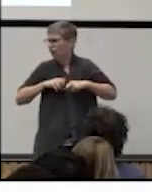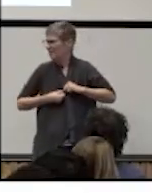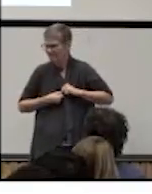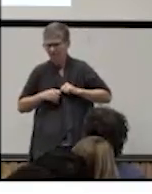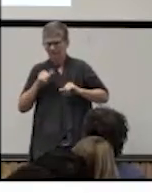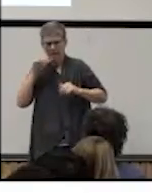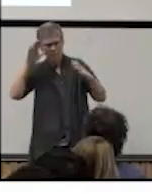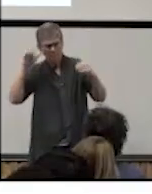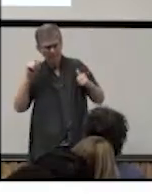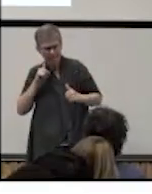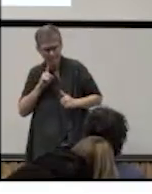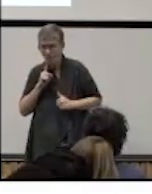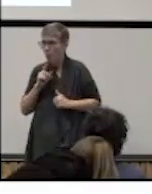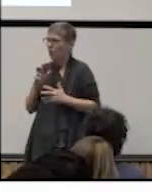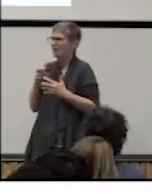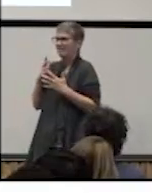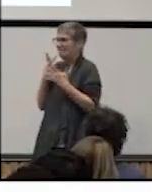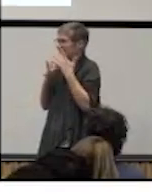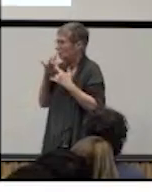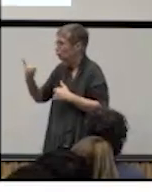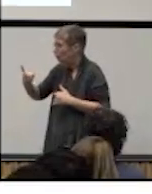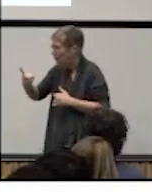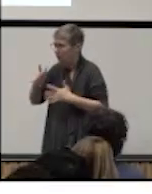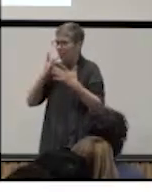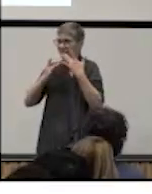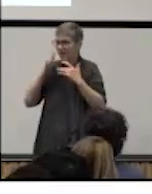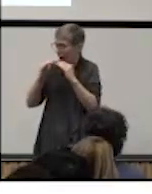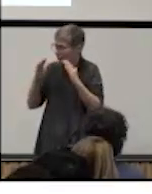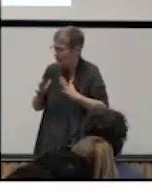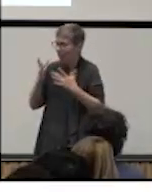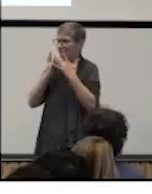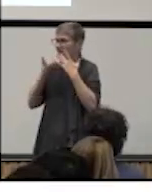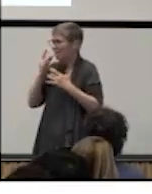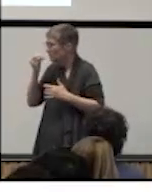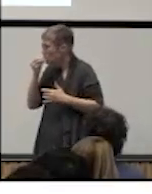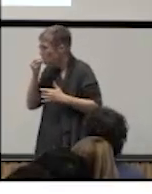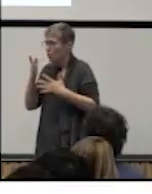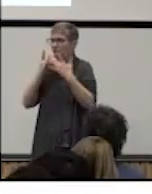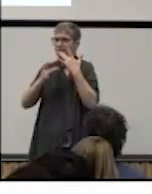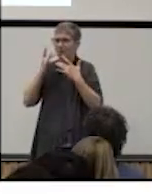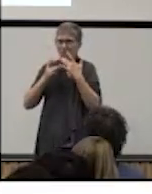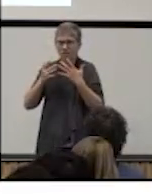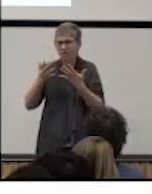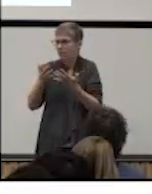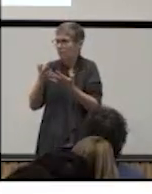families trying to get insurance coverage, housing, food insecurity, limited literacy, and immigration,